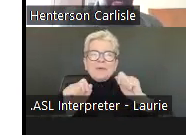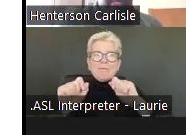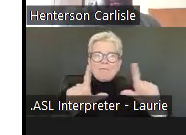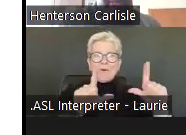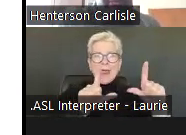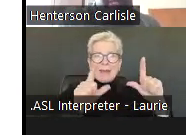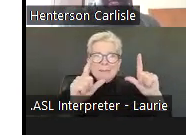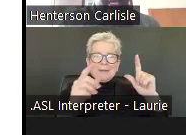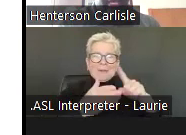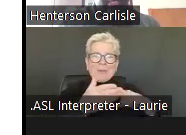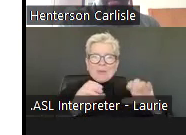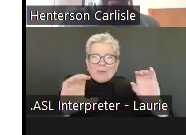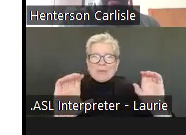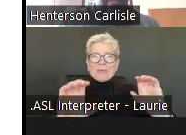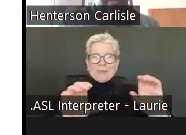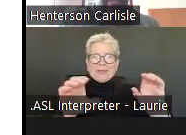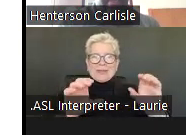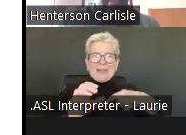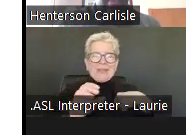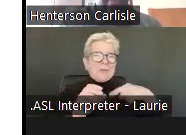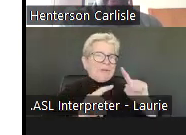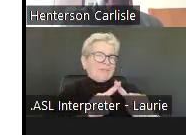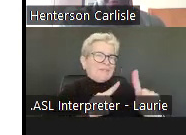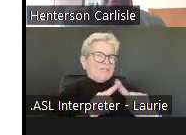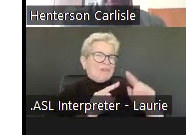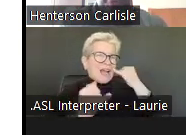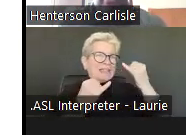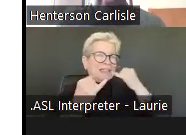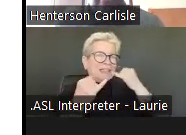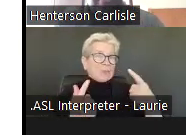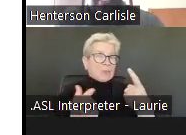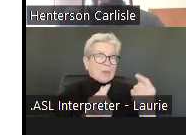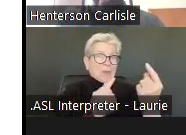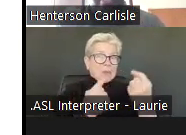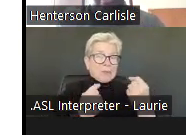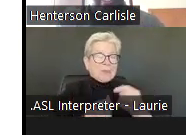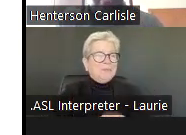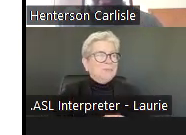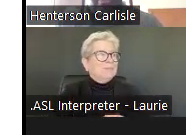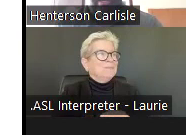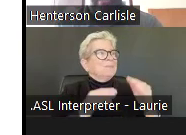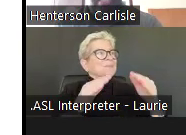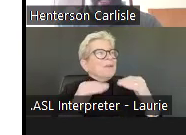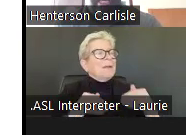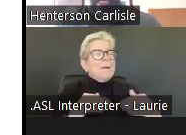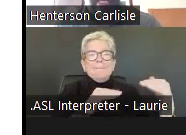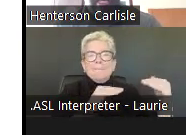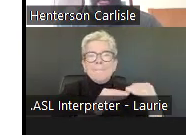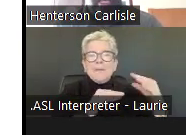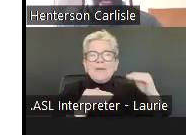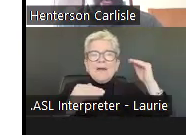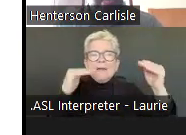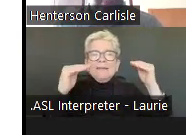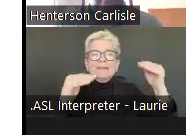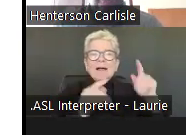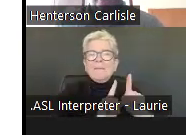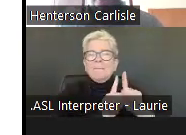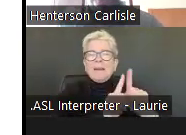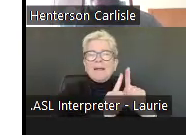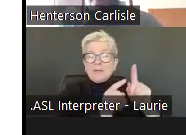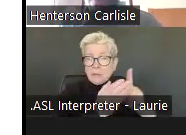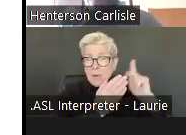ideas to fill in that peering adult mentoring program if that's something you want to do.